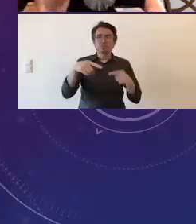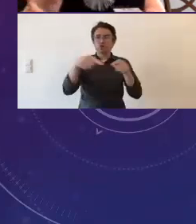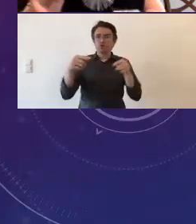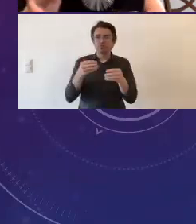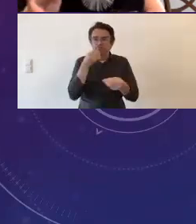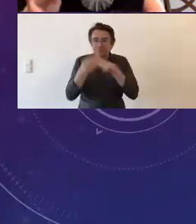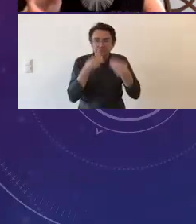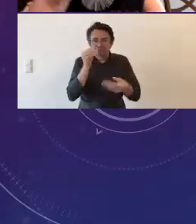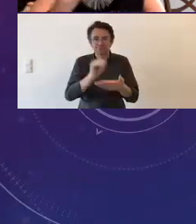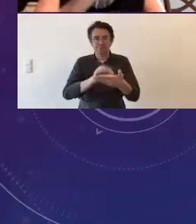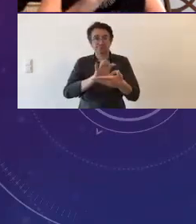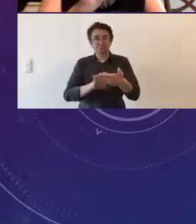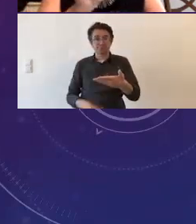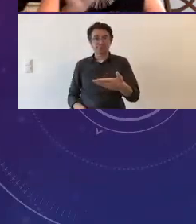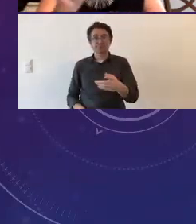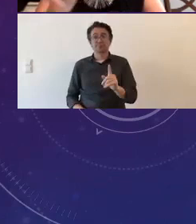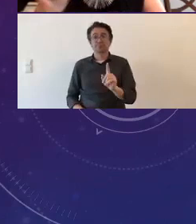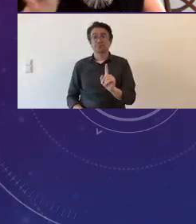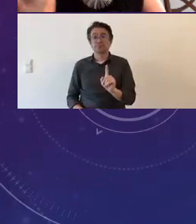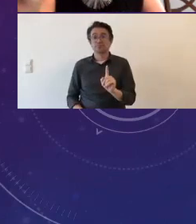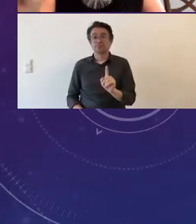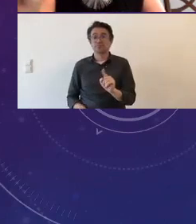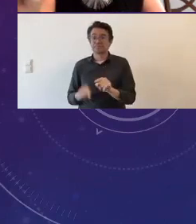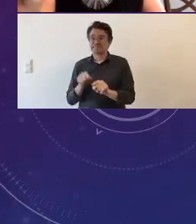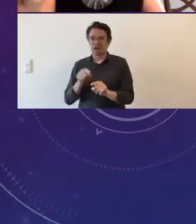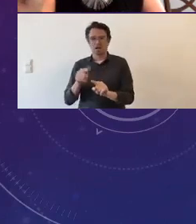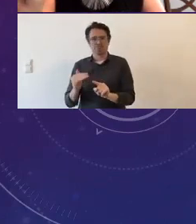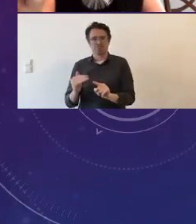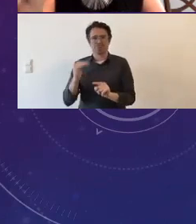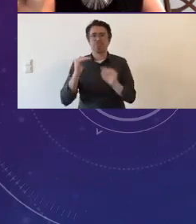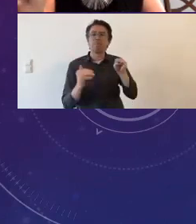provide caption but they're too small line at the bottom is very difficult for